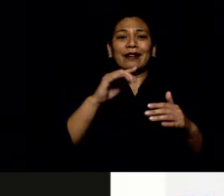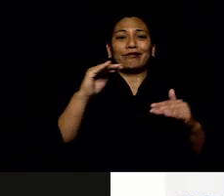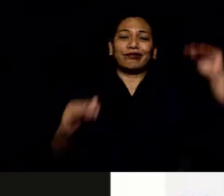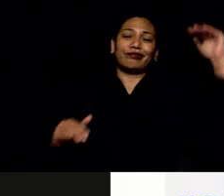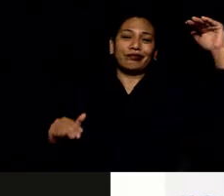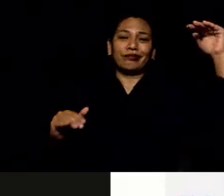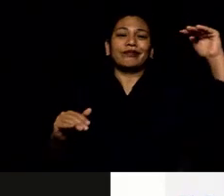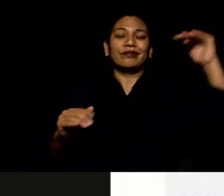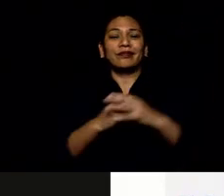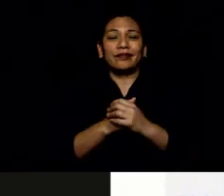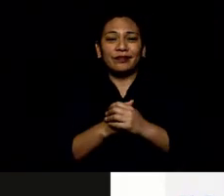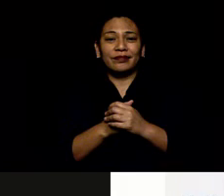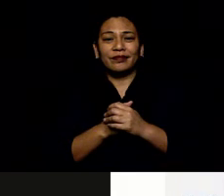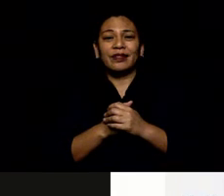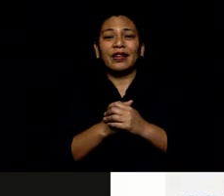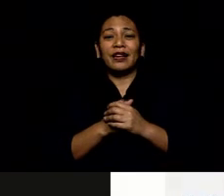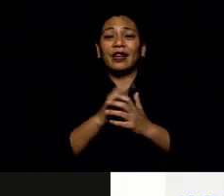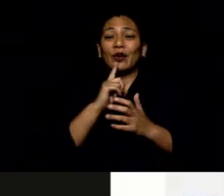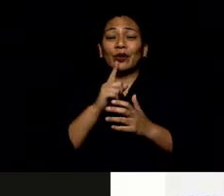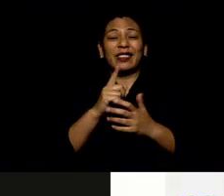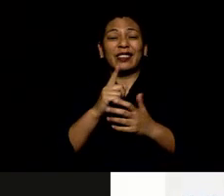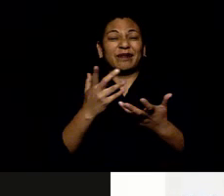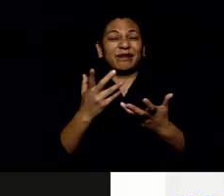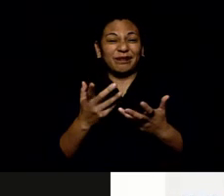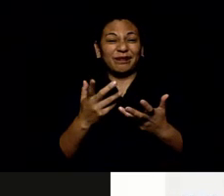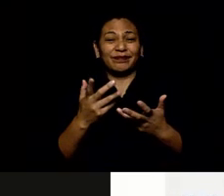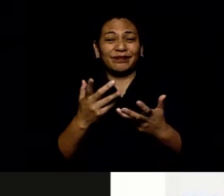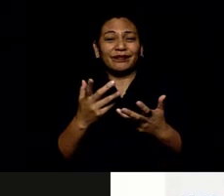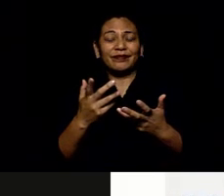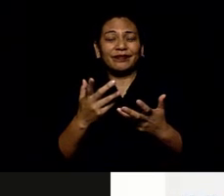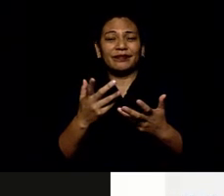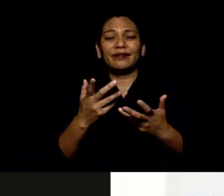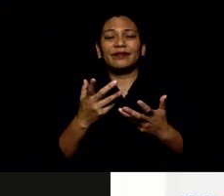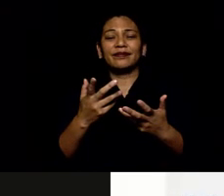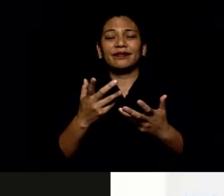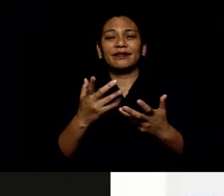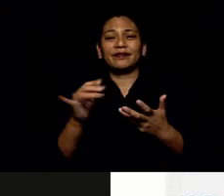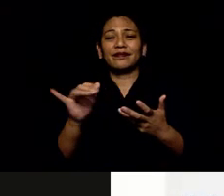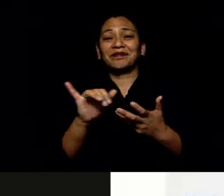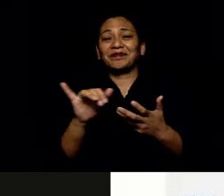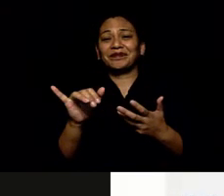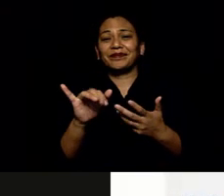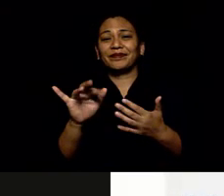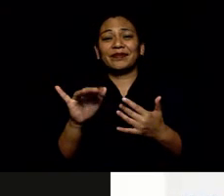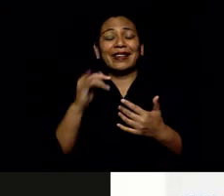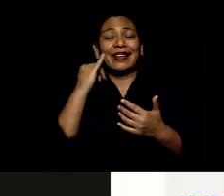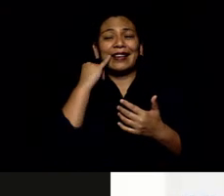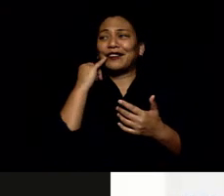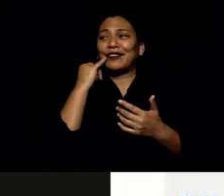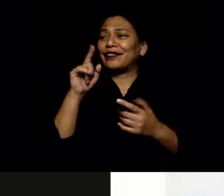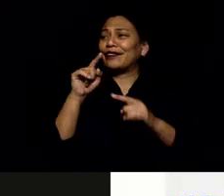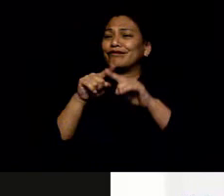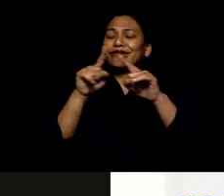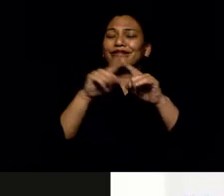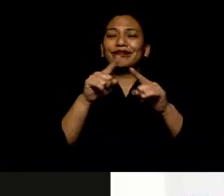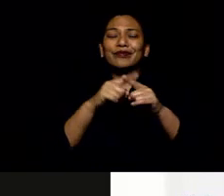And a the place where things like, um, waste dumps, uh, industrial facilities that